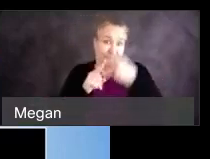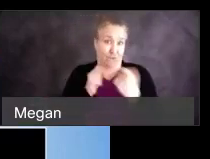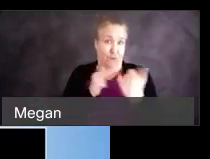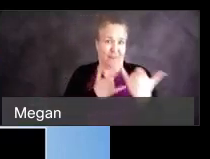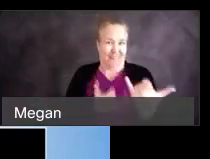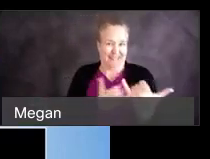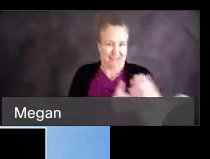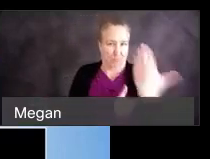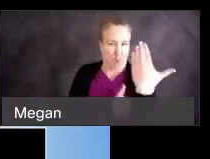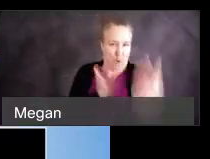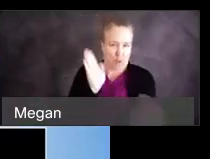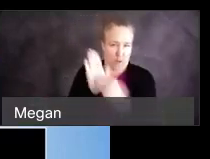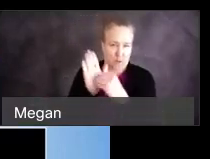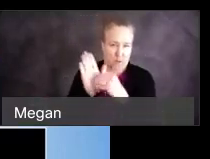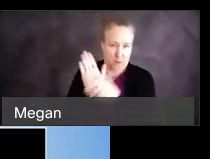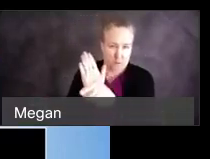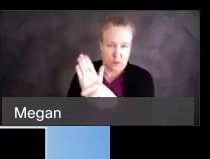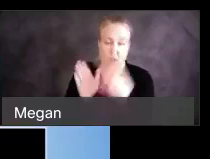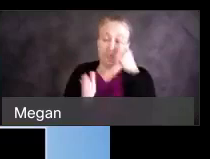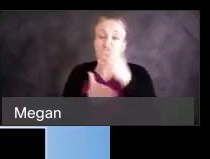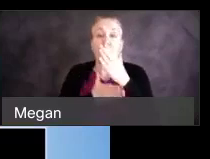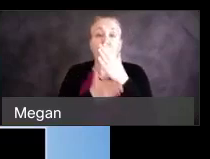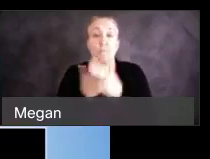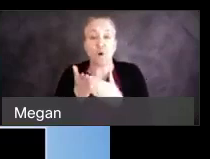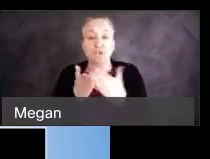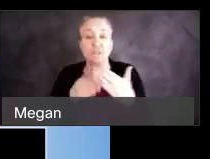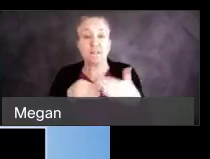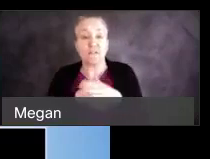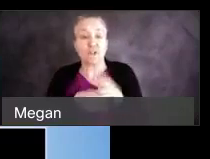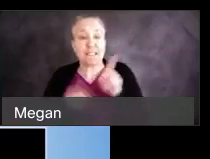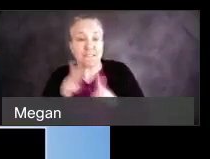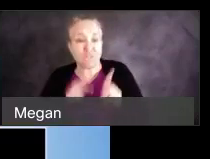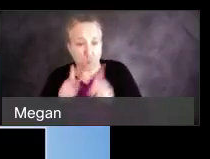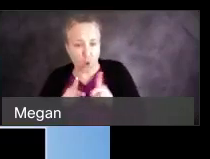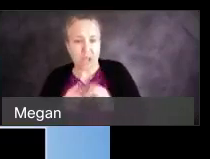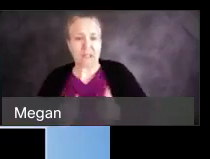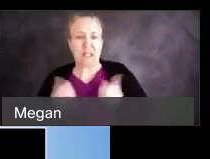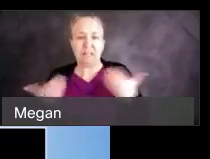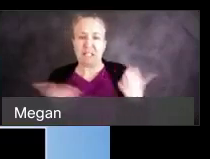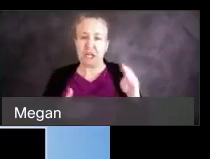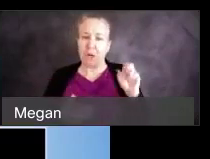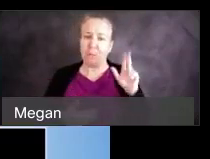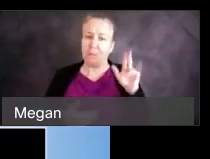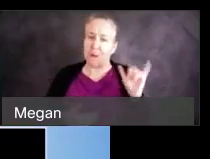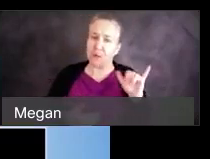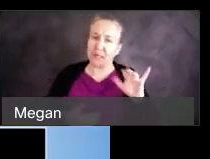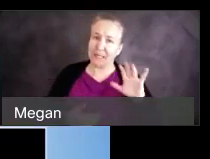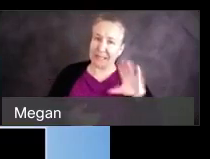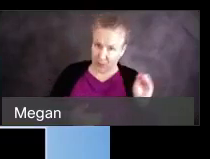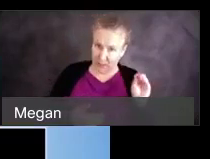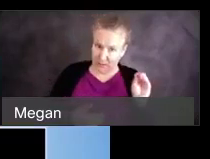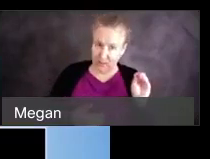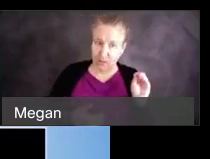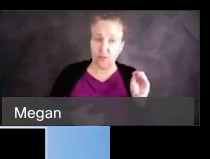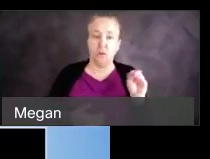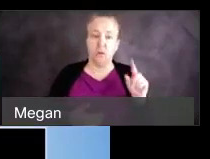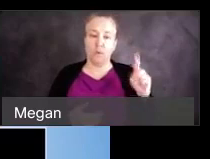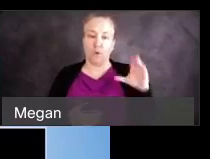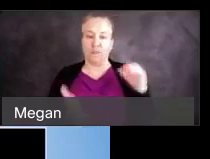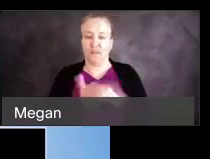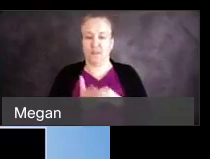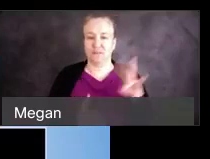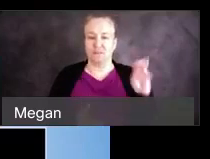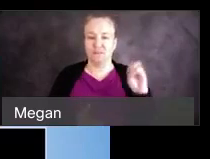In terms of partially covered individuals who live in Montgomery County we are at 100,702